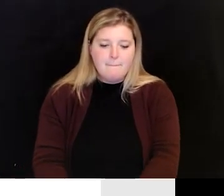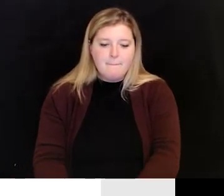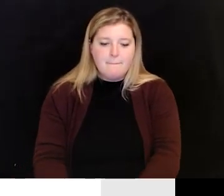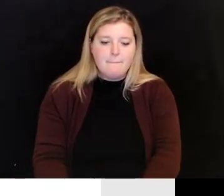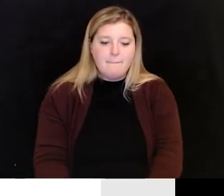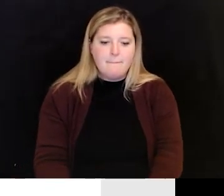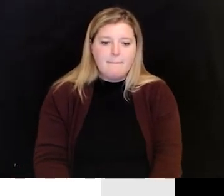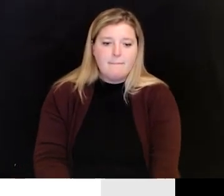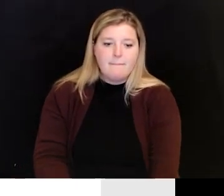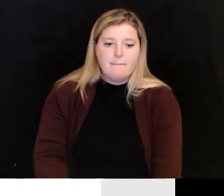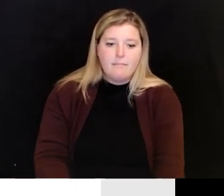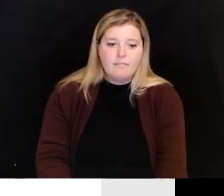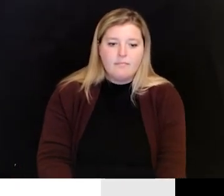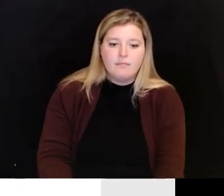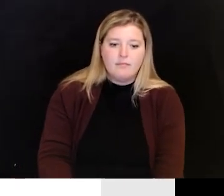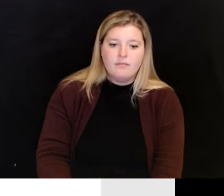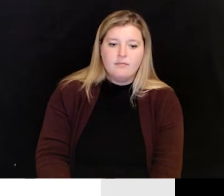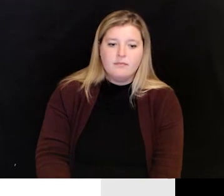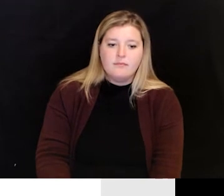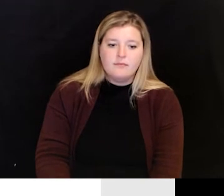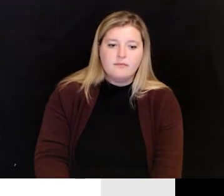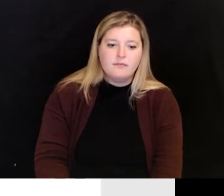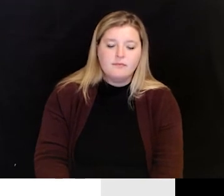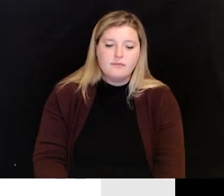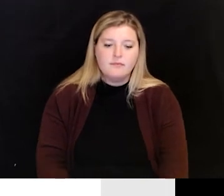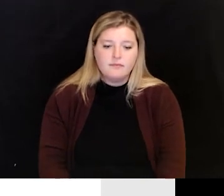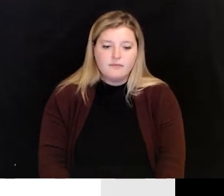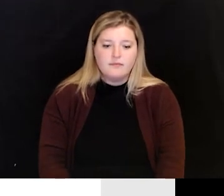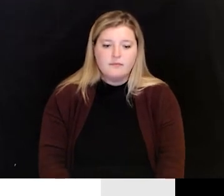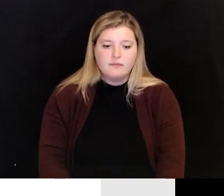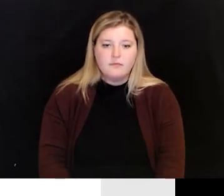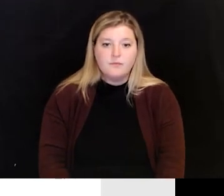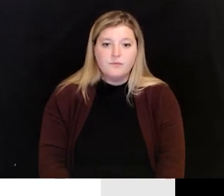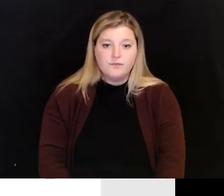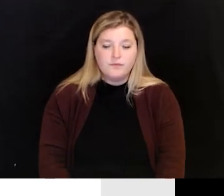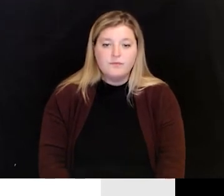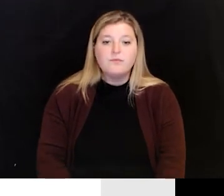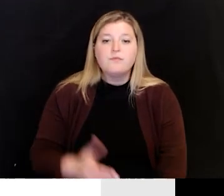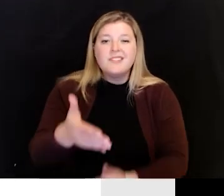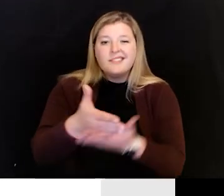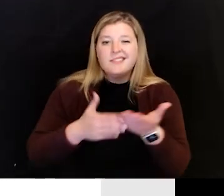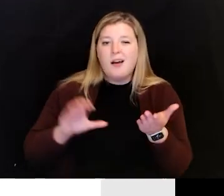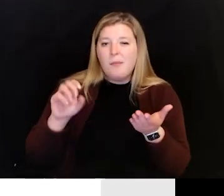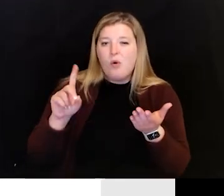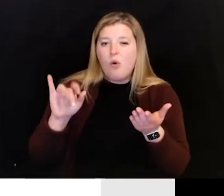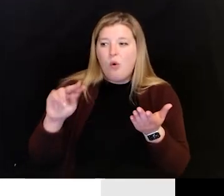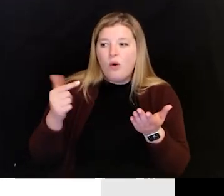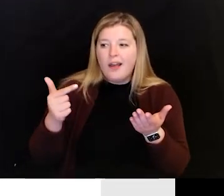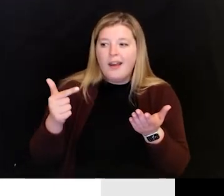Okay, so just some coding guidelines and observations